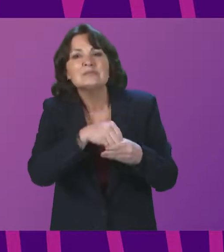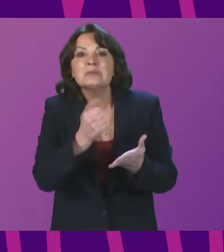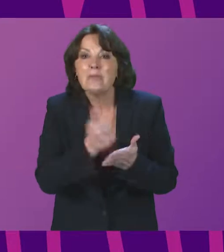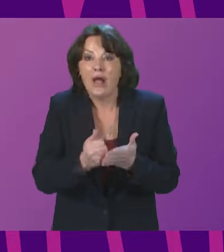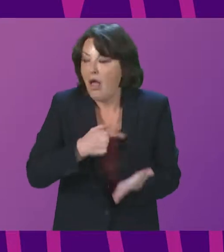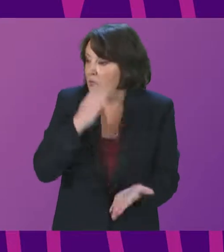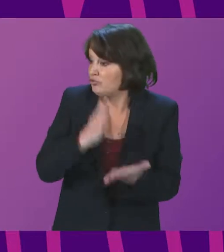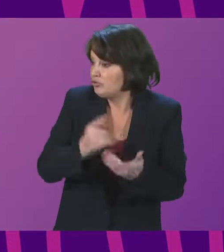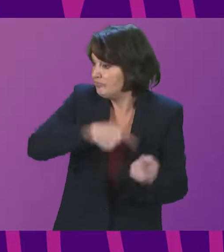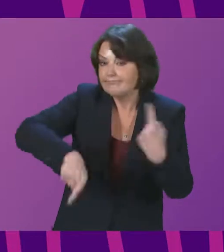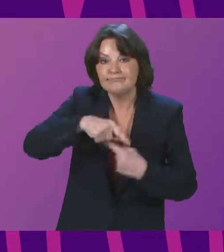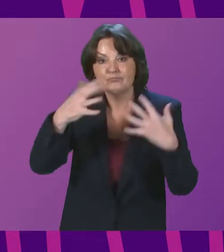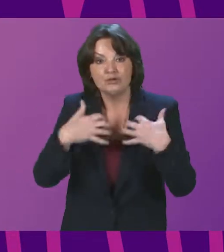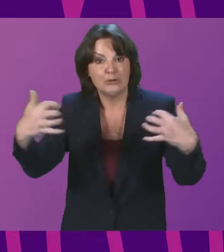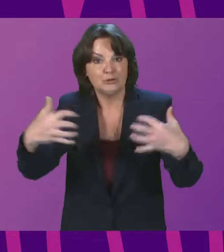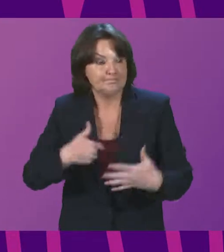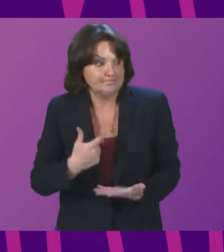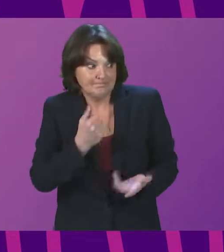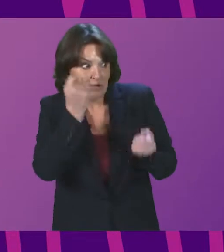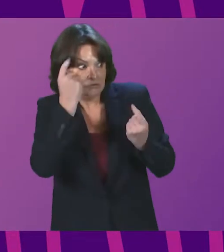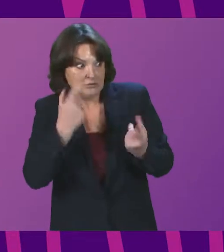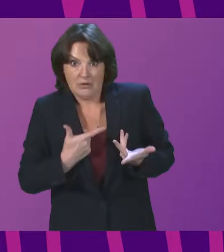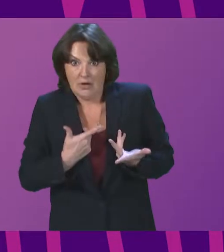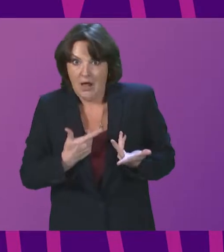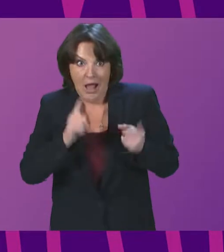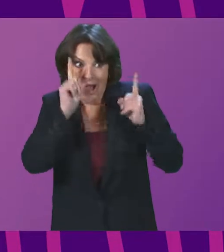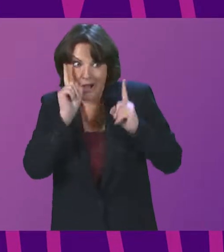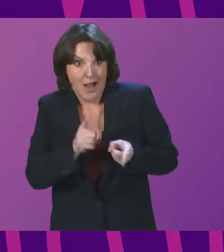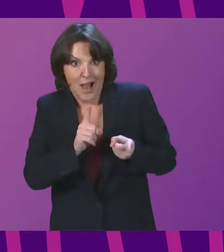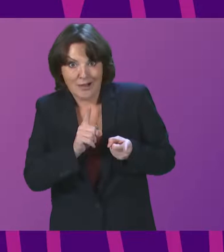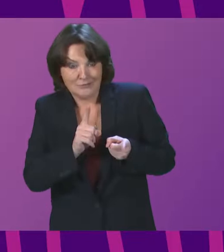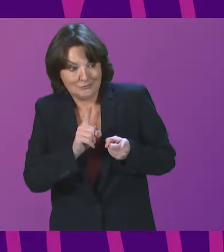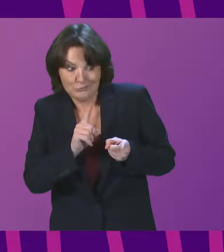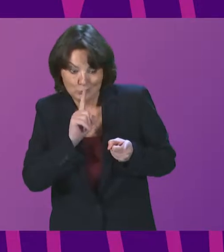the chamber will understand that I am not going to go into the confidential details